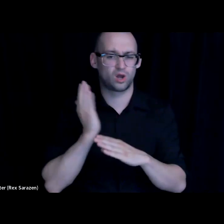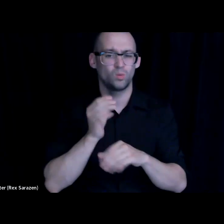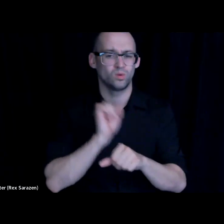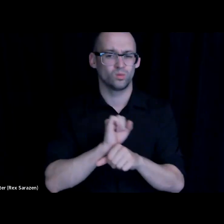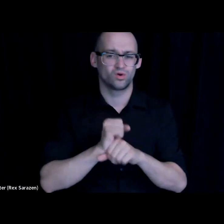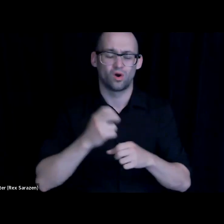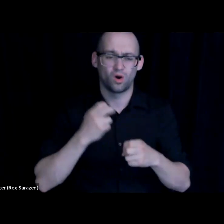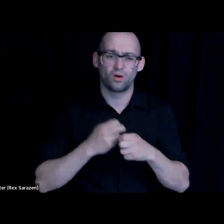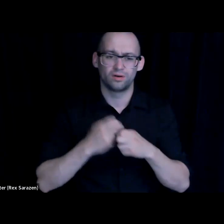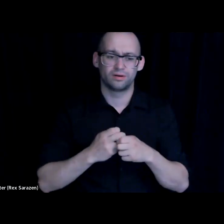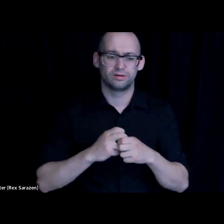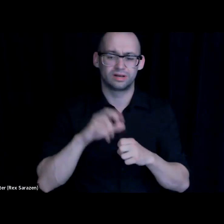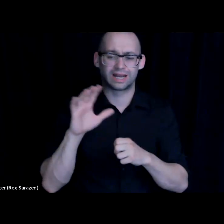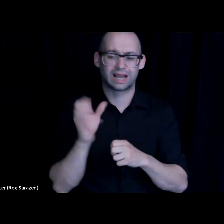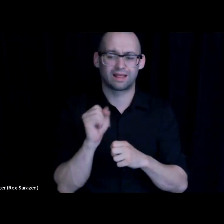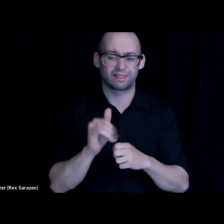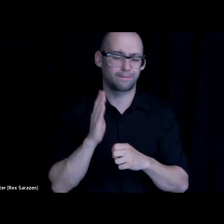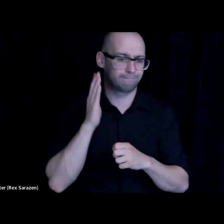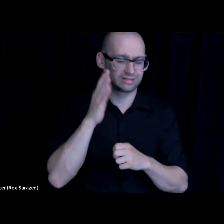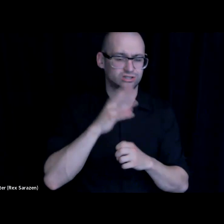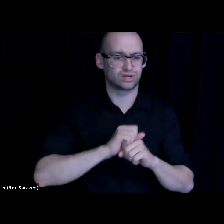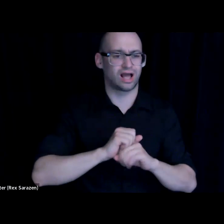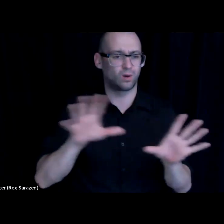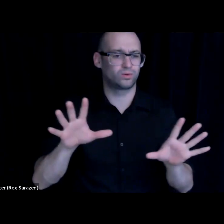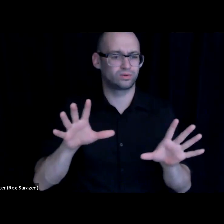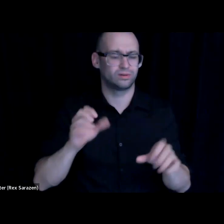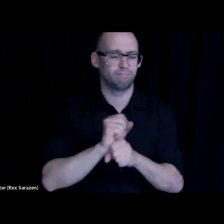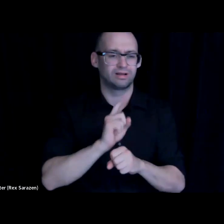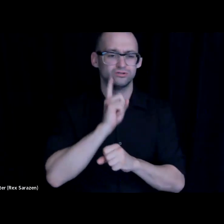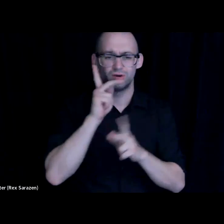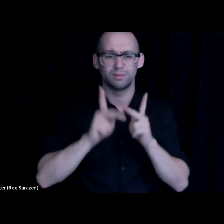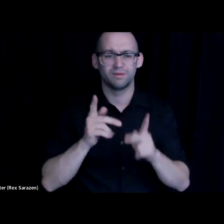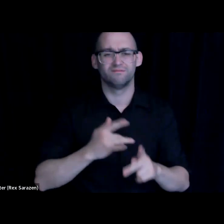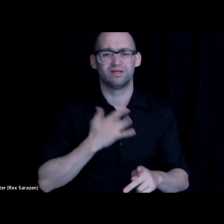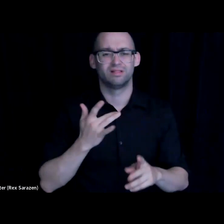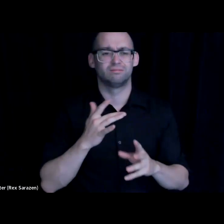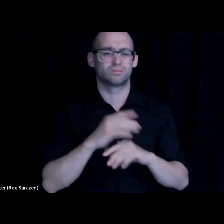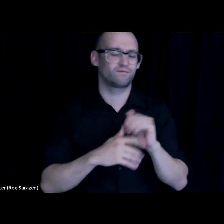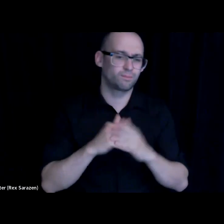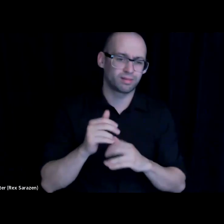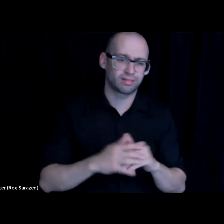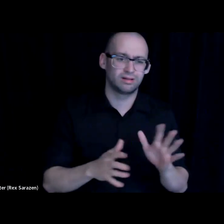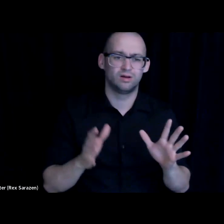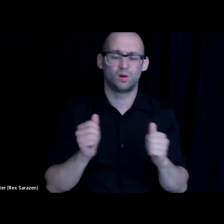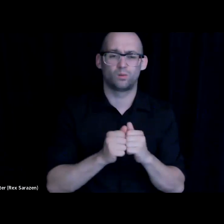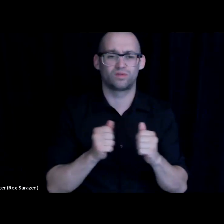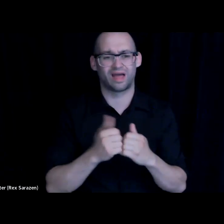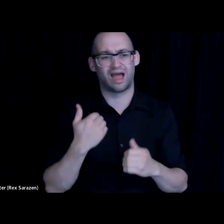to get the message out and make sure people feel comfortable with having internet access